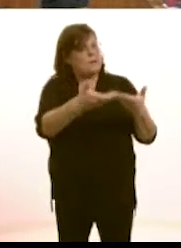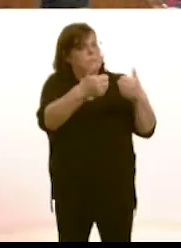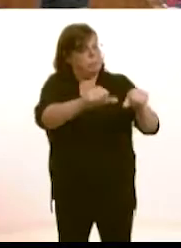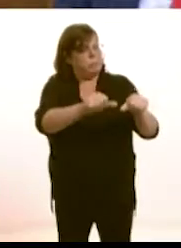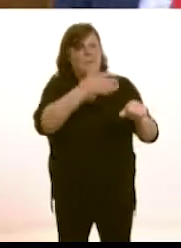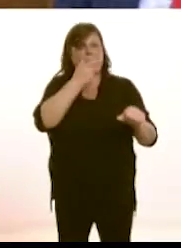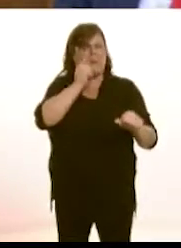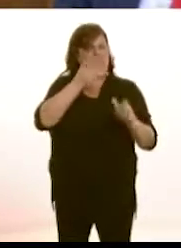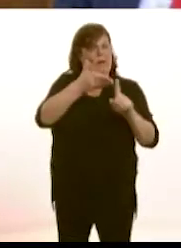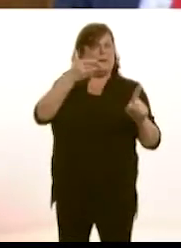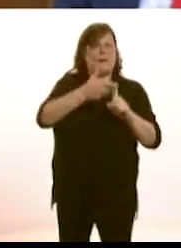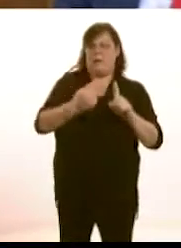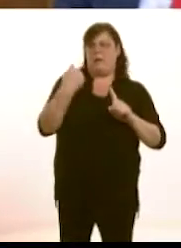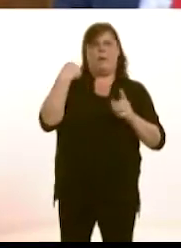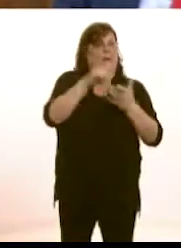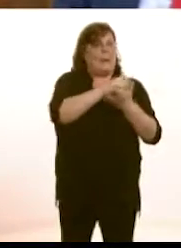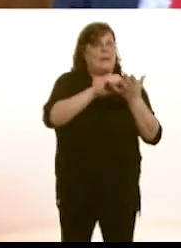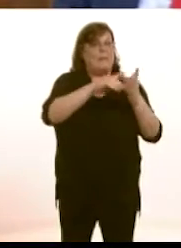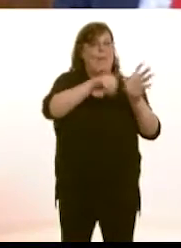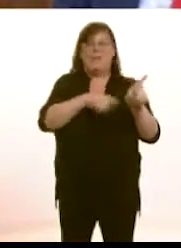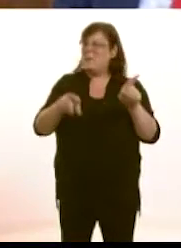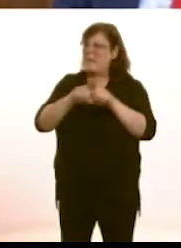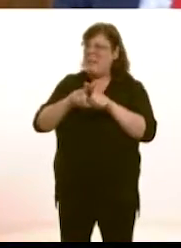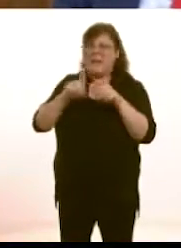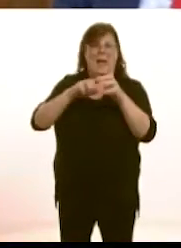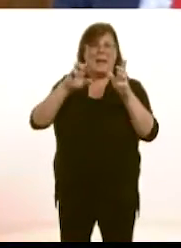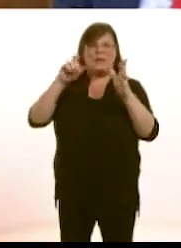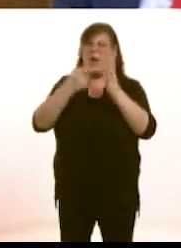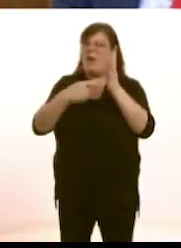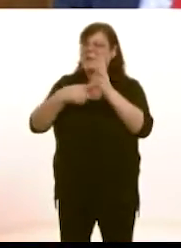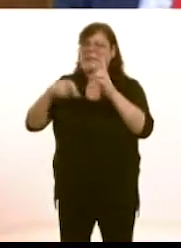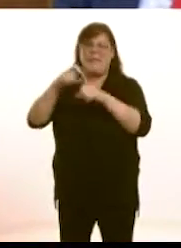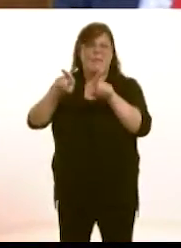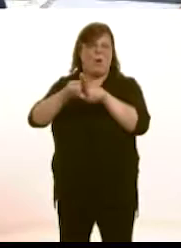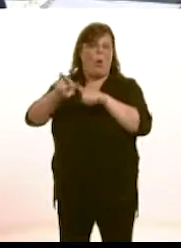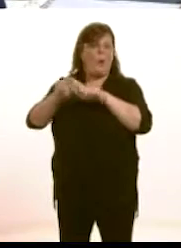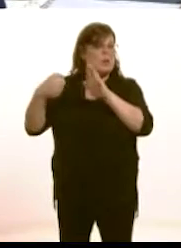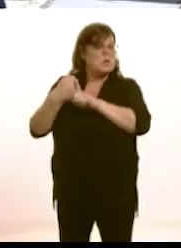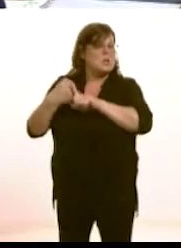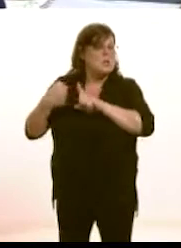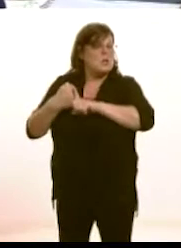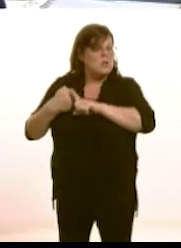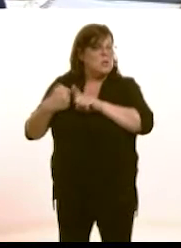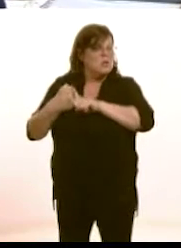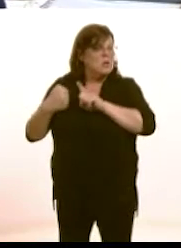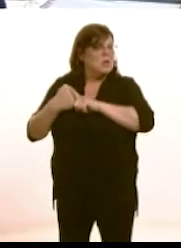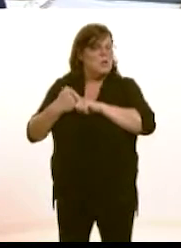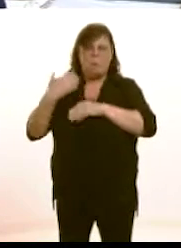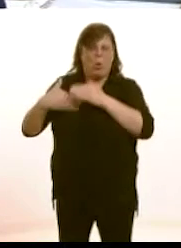Heís no different to his leader. Itís like watching a fly constantly batting itself into a window and not making any progress at all.